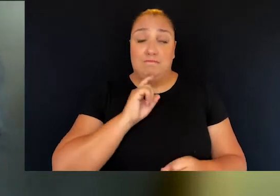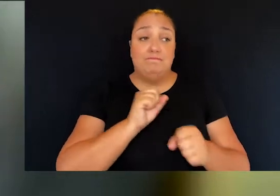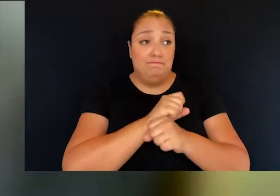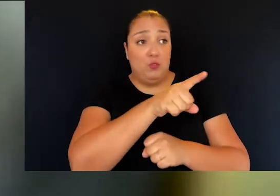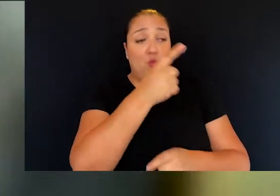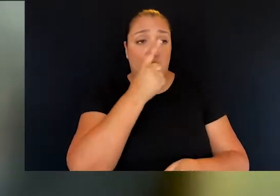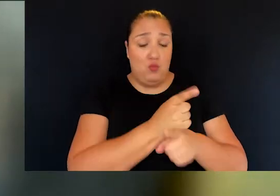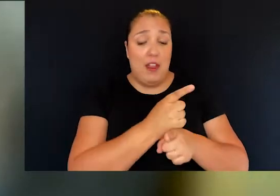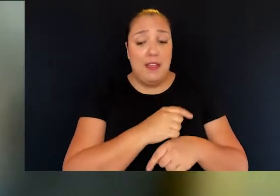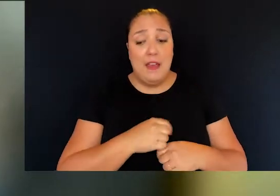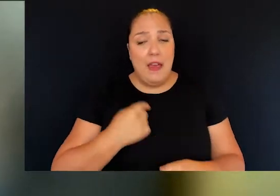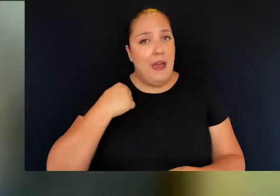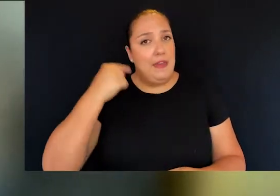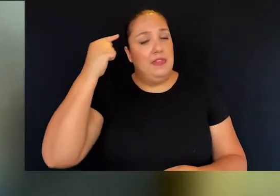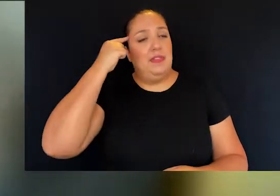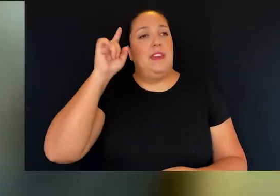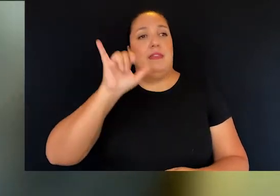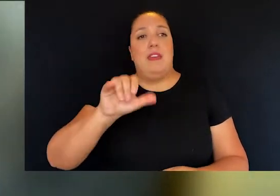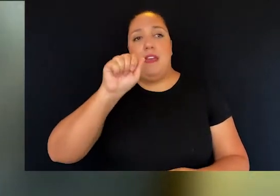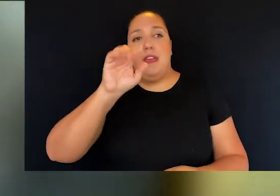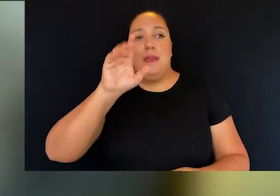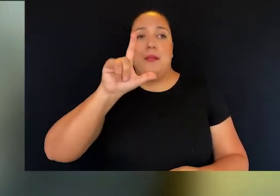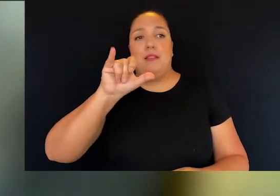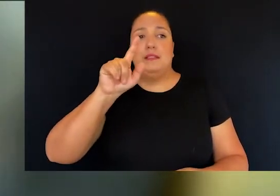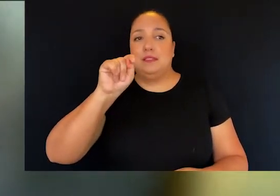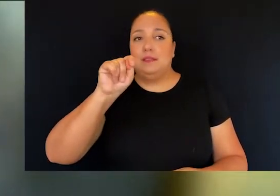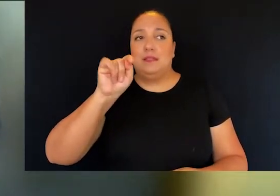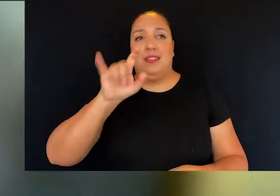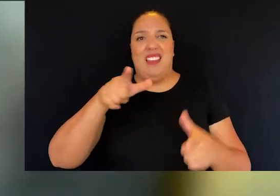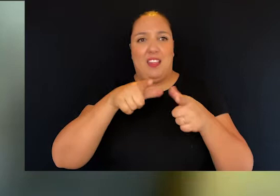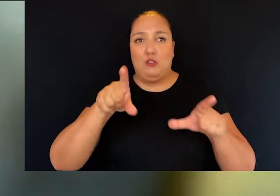I think ableist language is really baked in